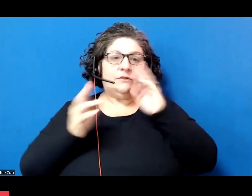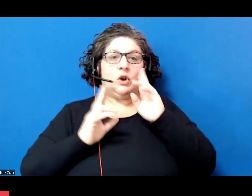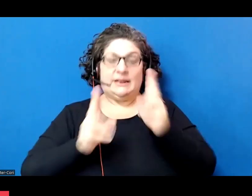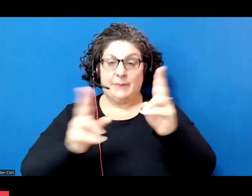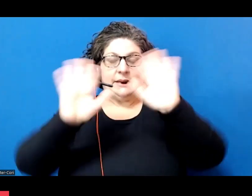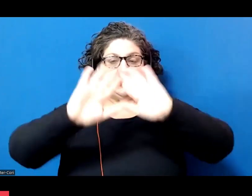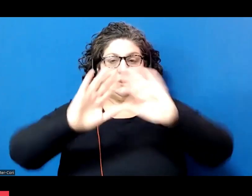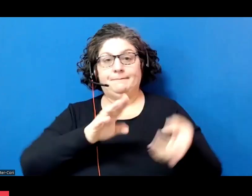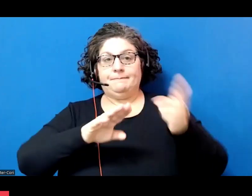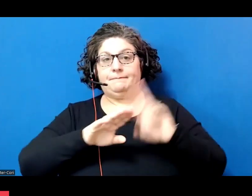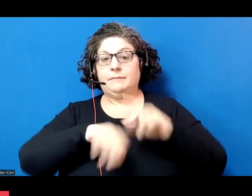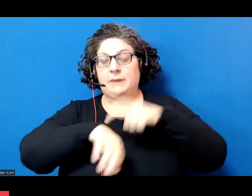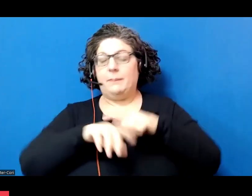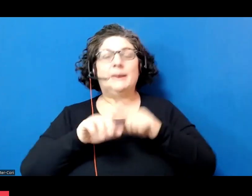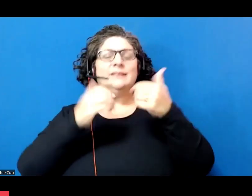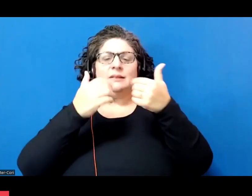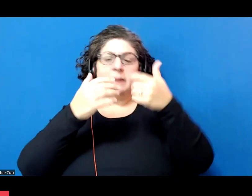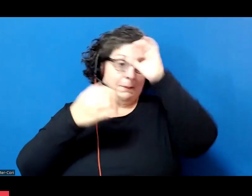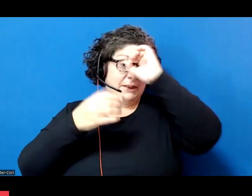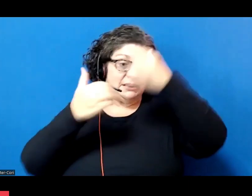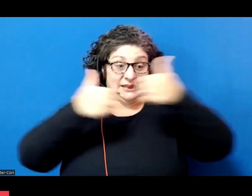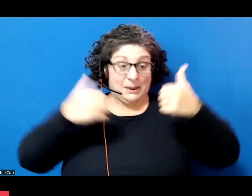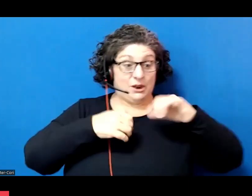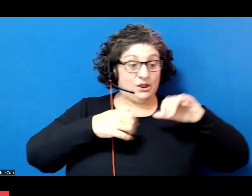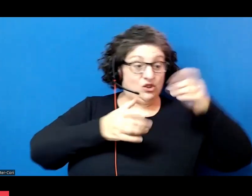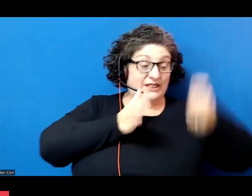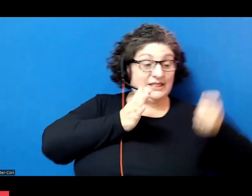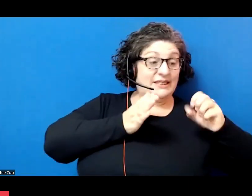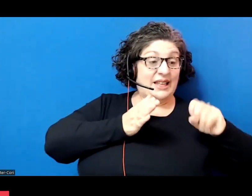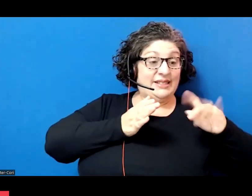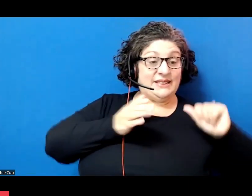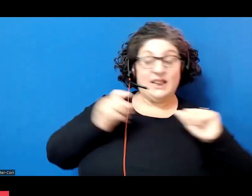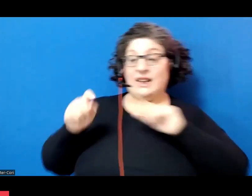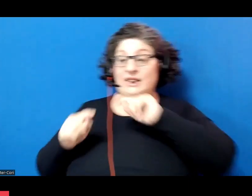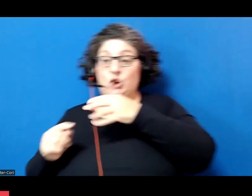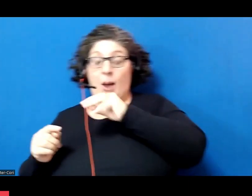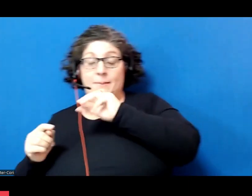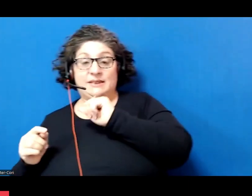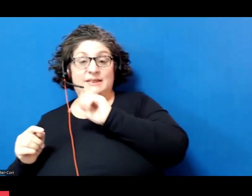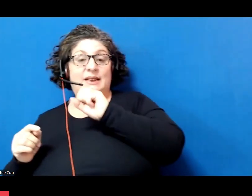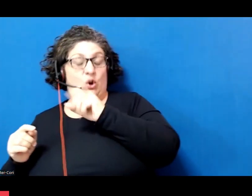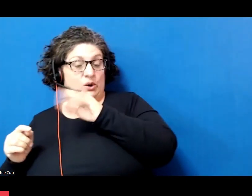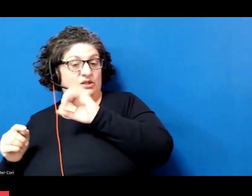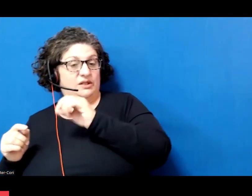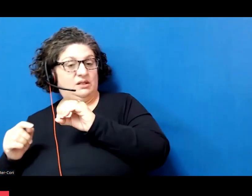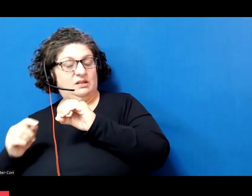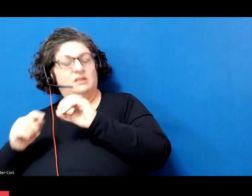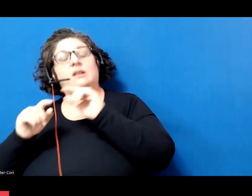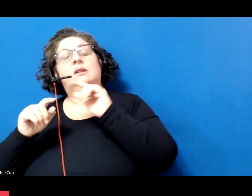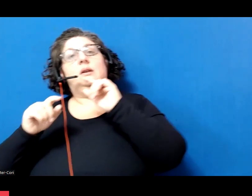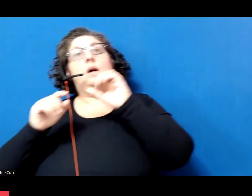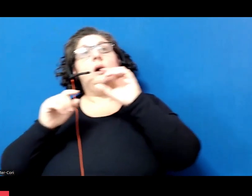But there was a separate opinion by Justice Alito joined by Justice Thomas and Gorsuch